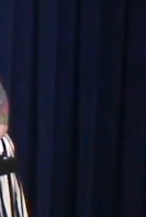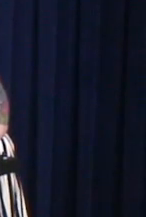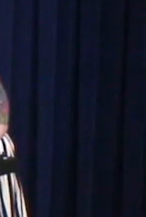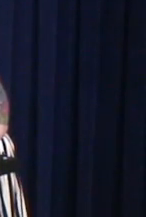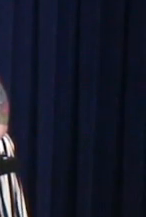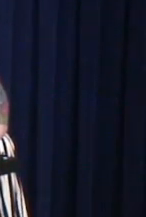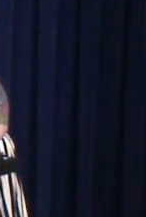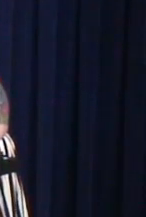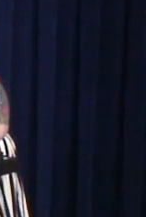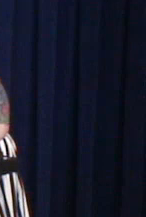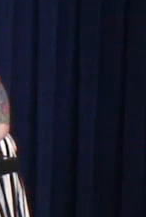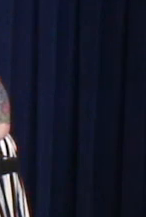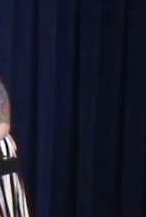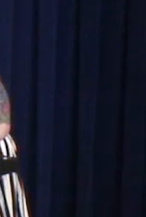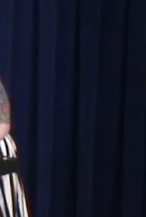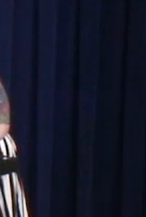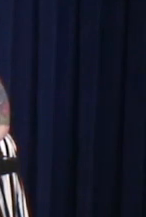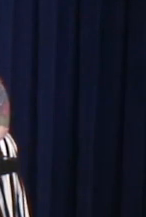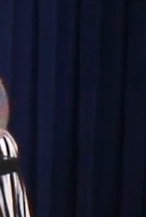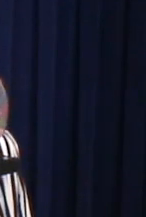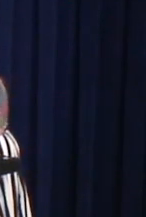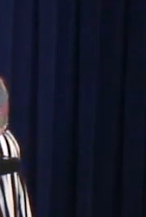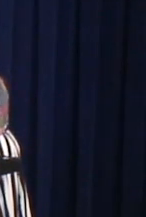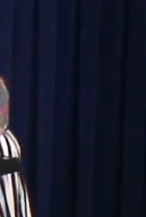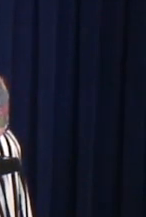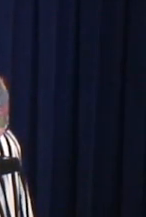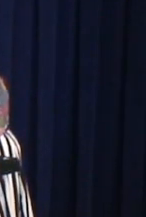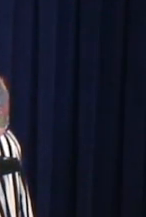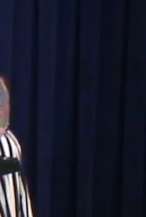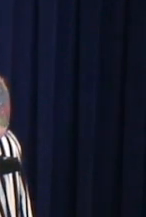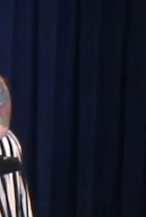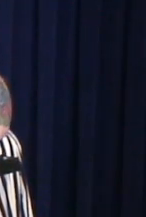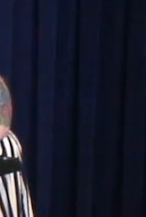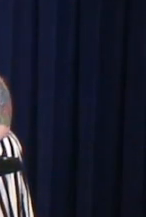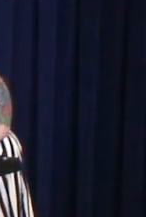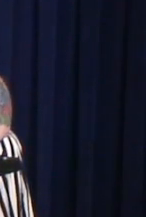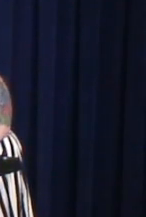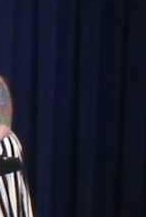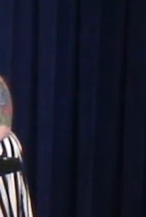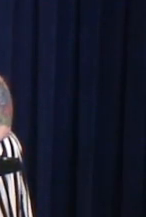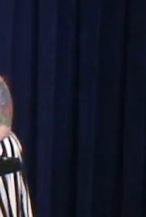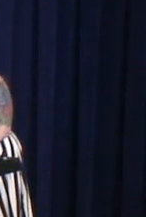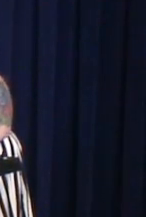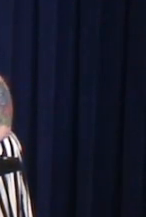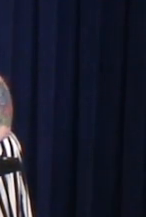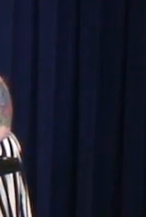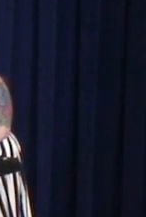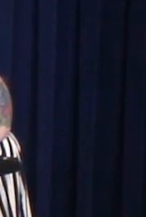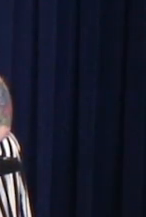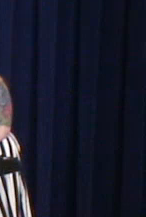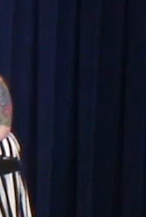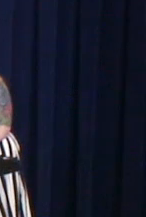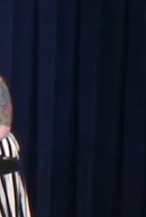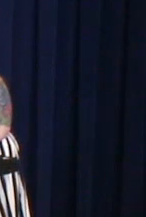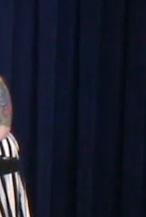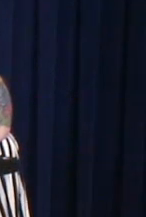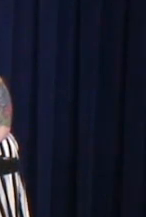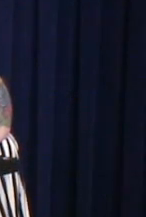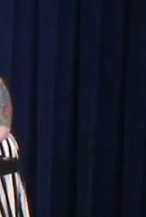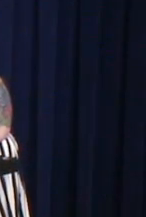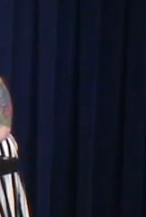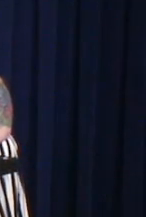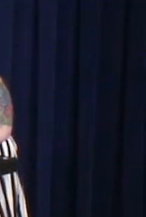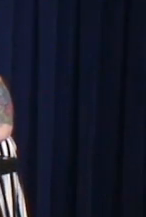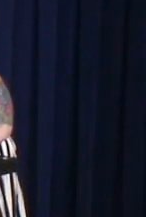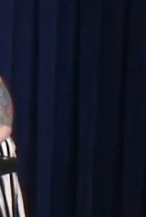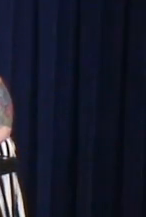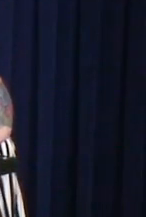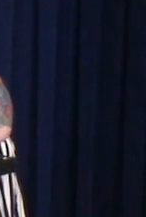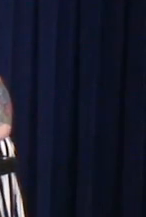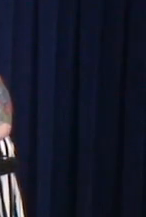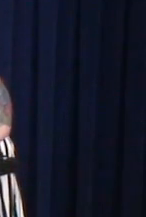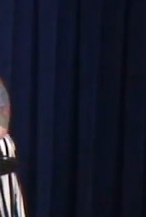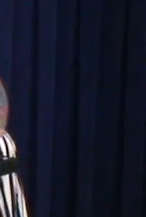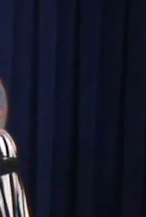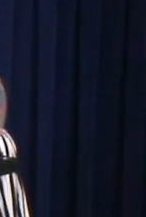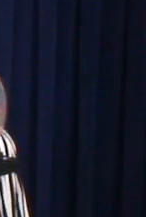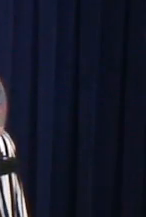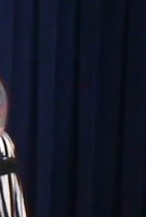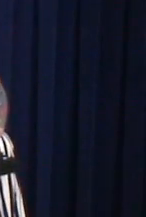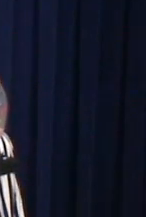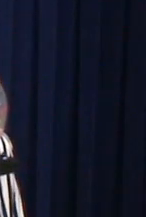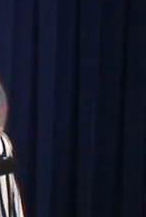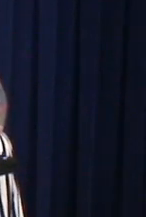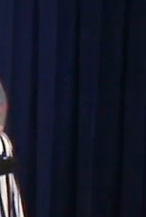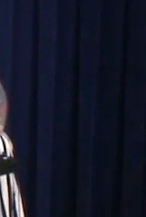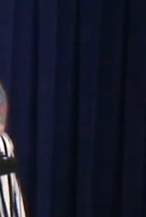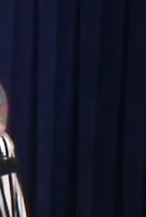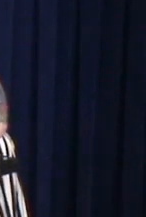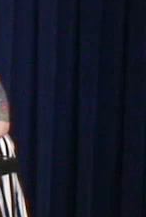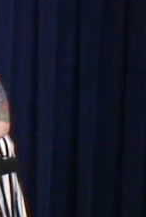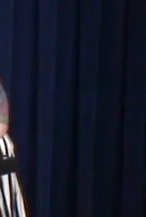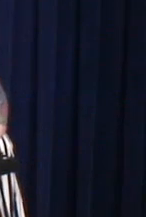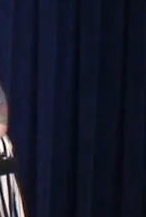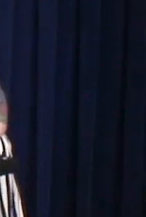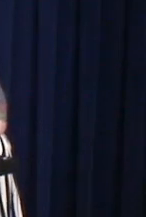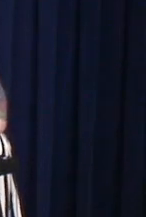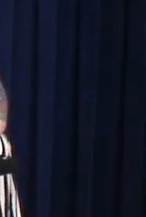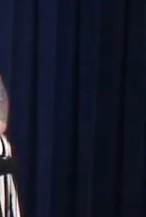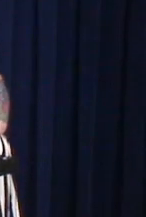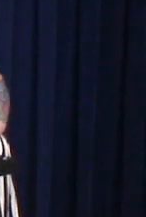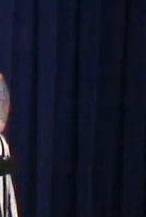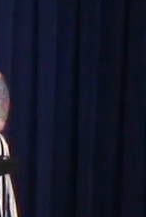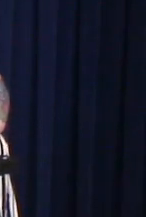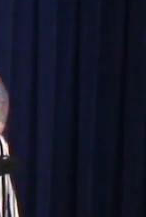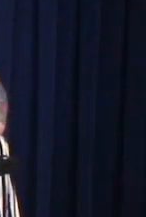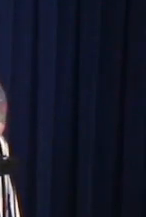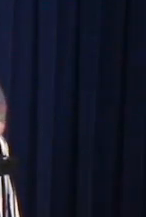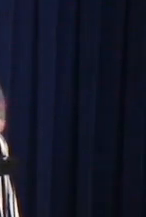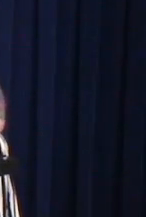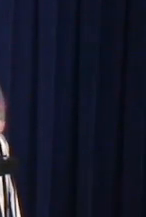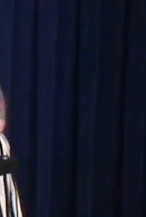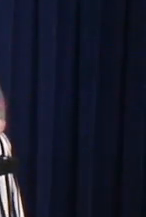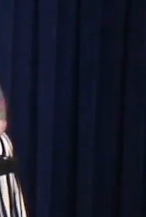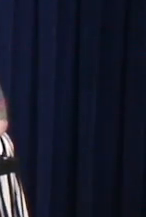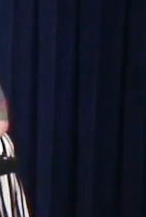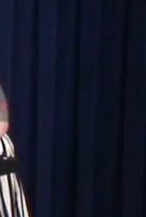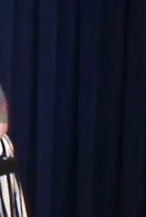She keeps me warm.